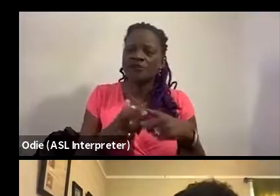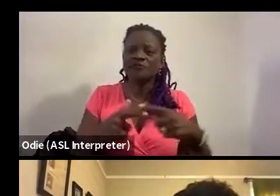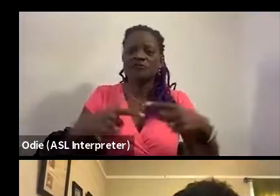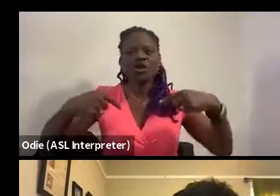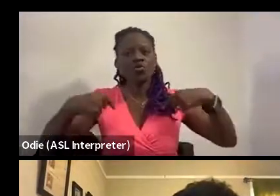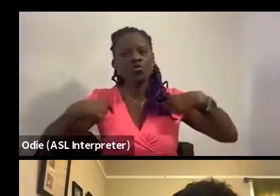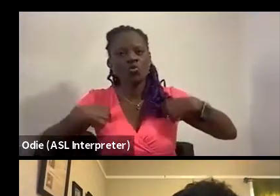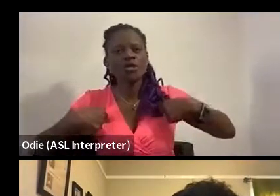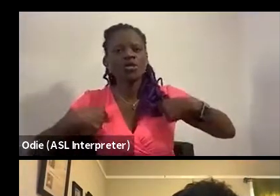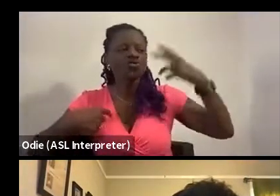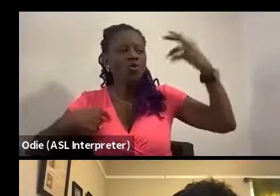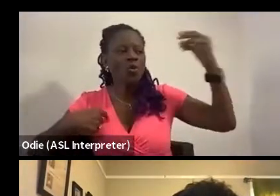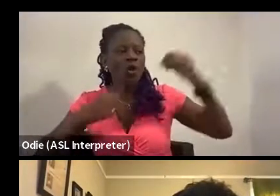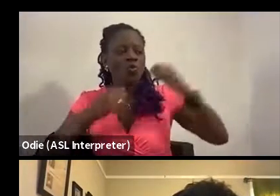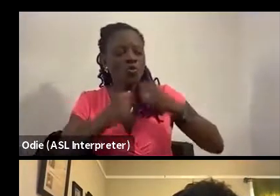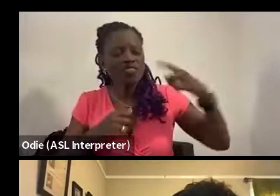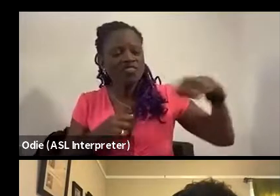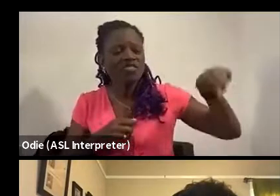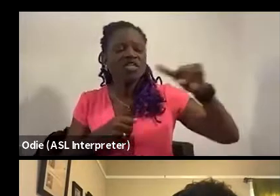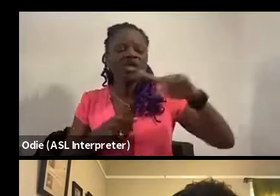We're doing online events.